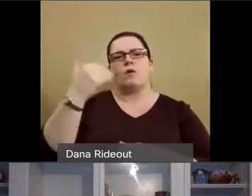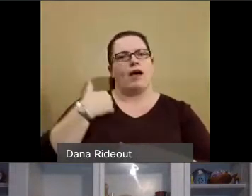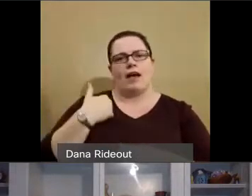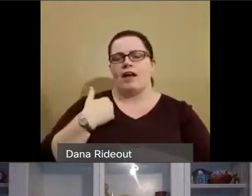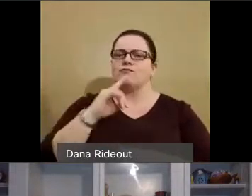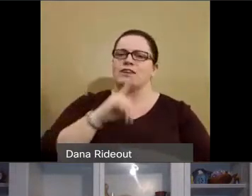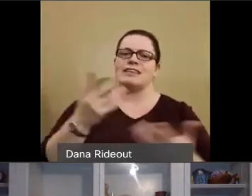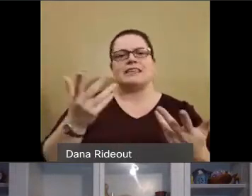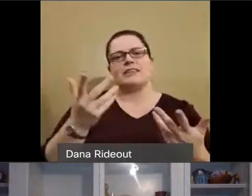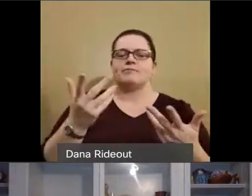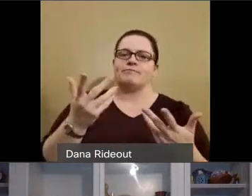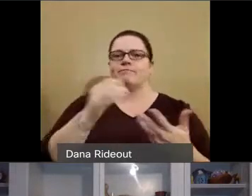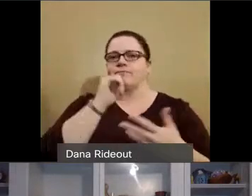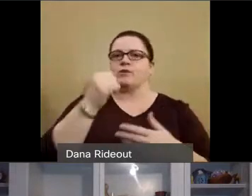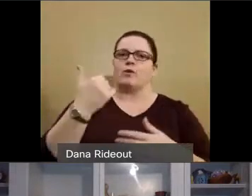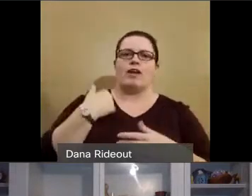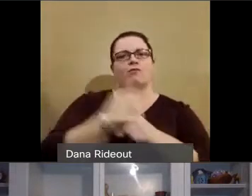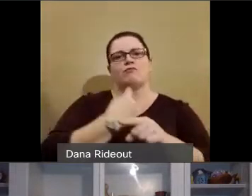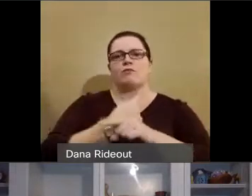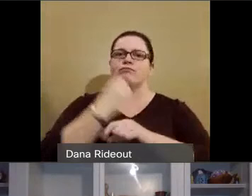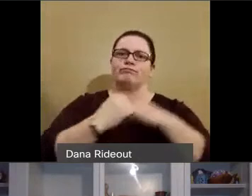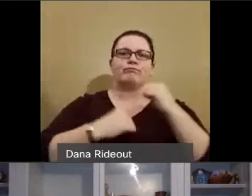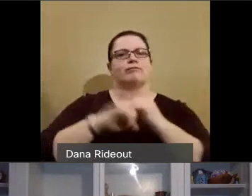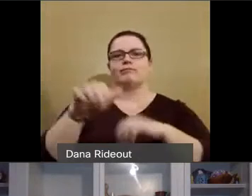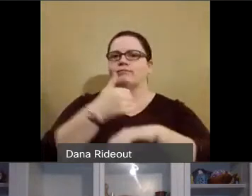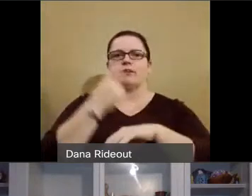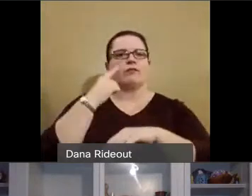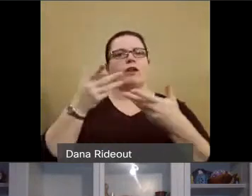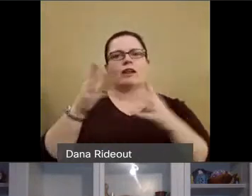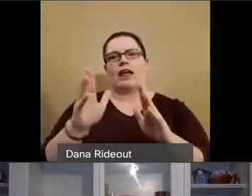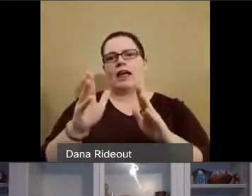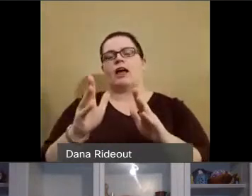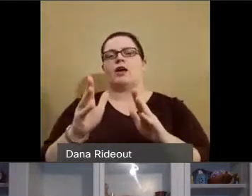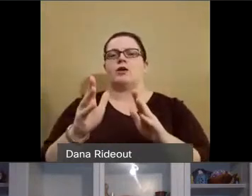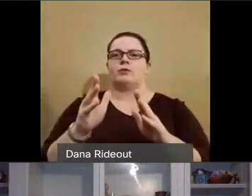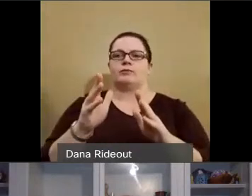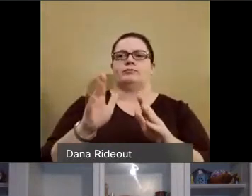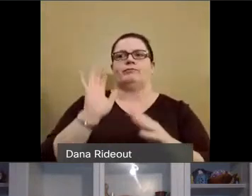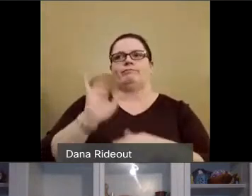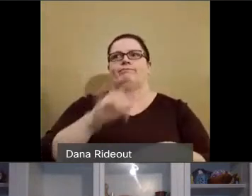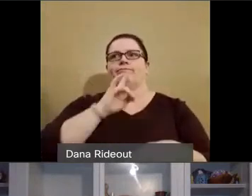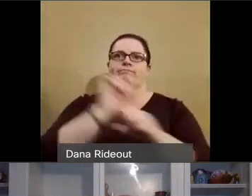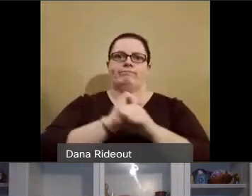The infrastructure in place that would have allowed that to work. Really? Effectively when we talk even about.